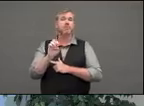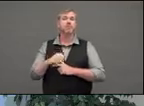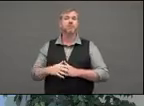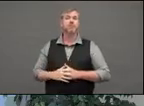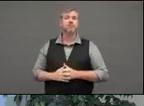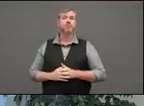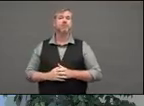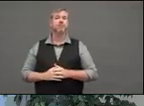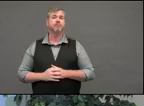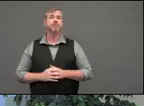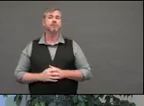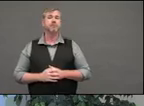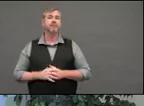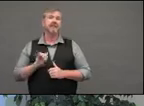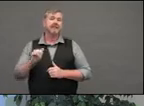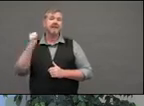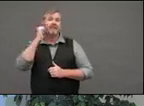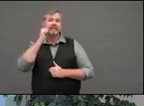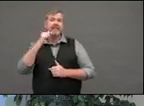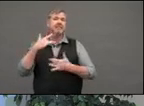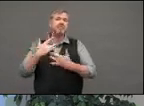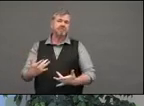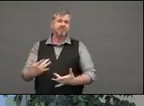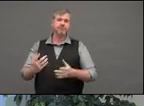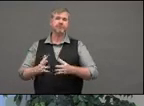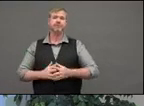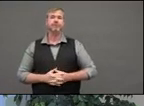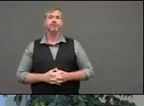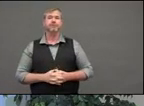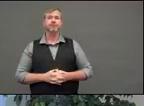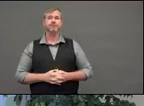Um for me personally the way i've been staying sane during this